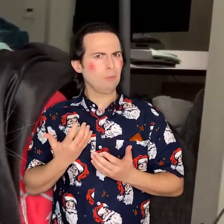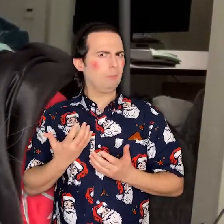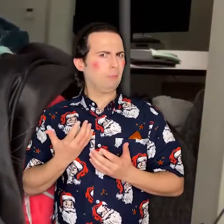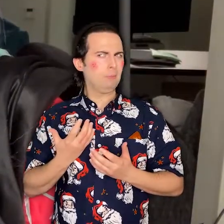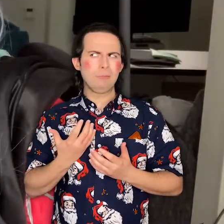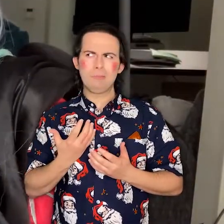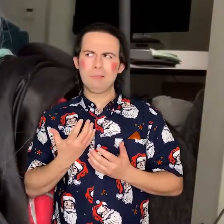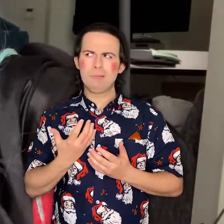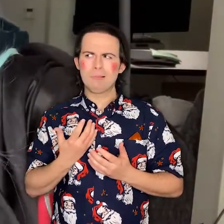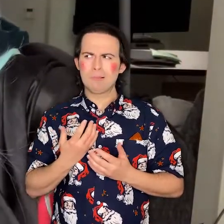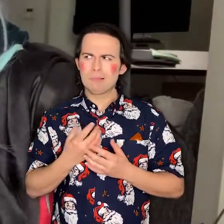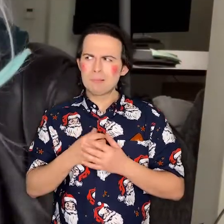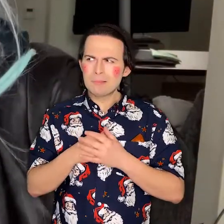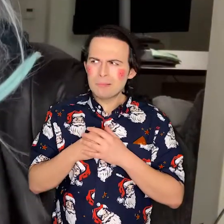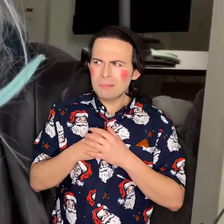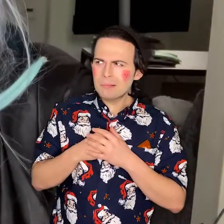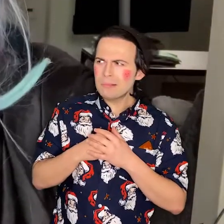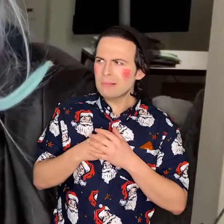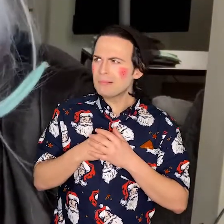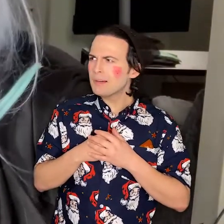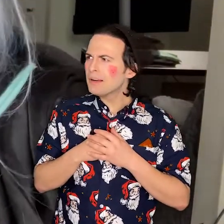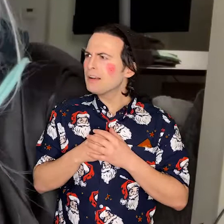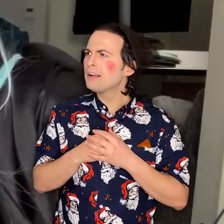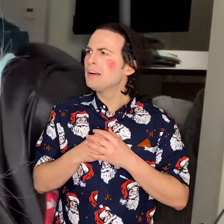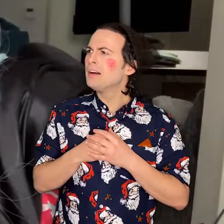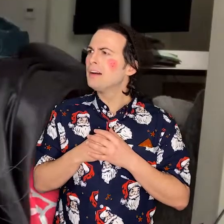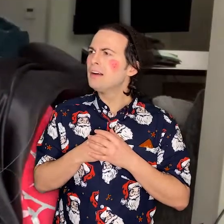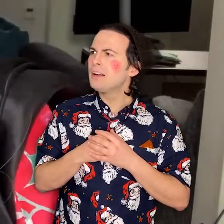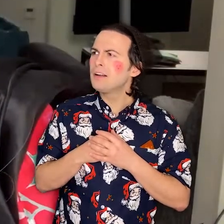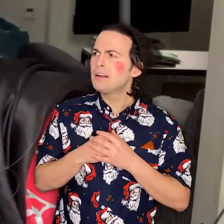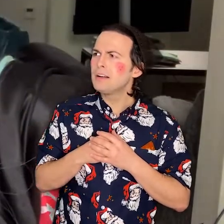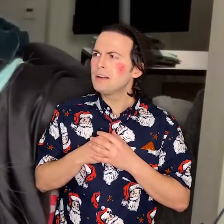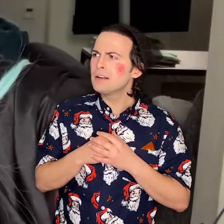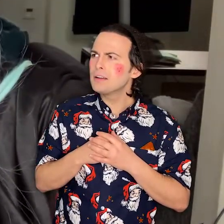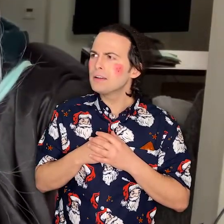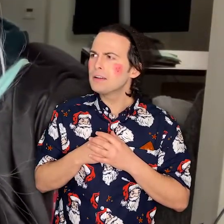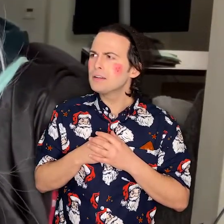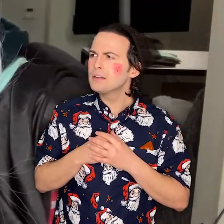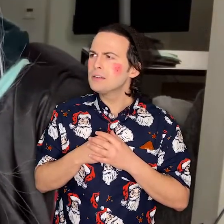Hello, no I’ve not made a decision about Christmas day yet. We don’t